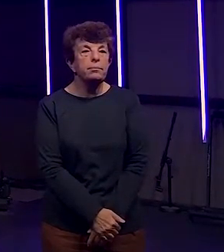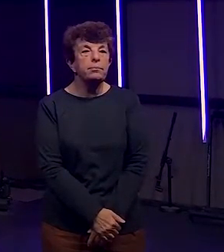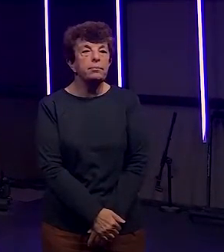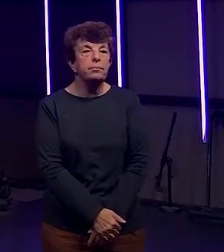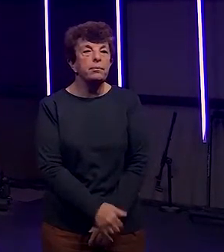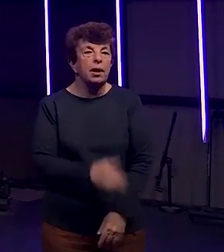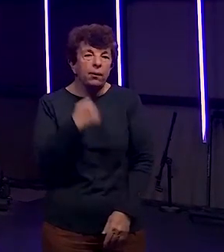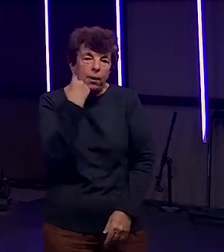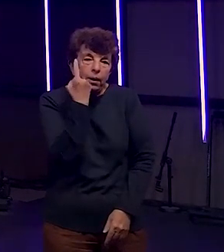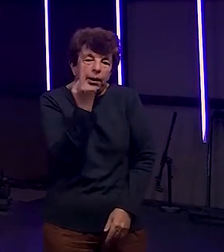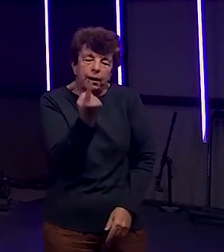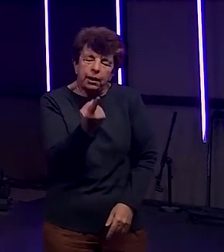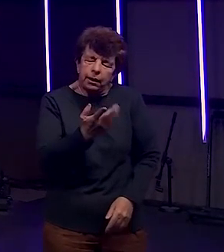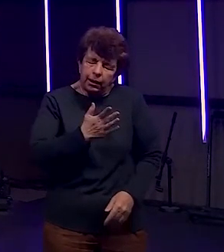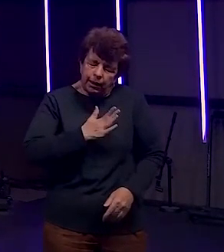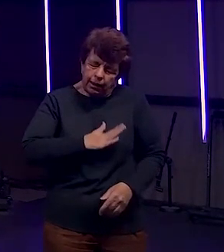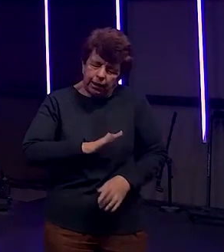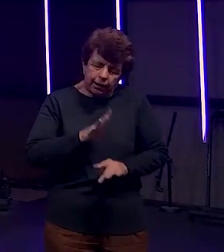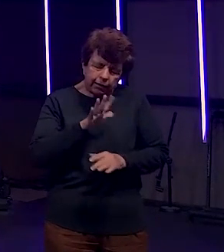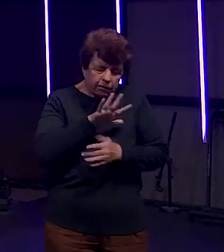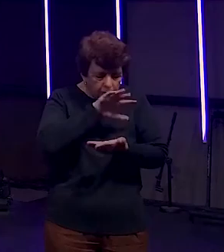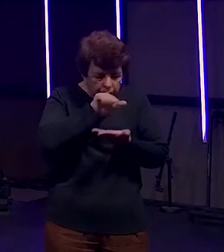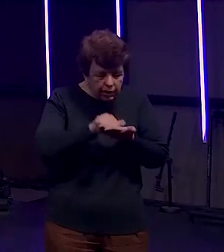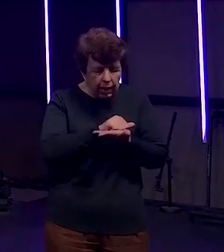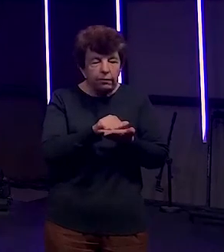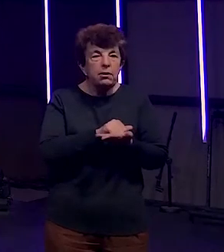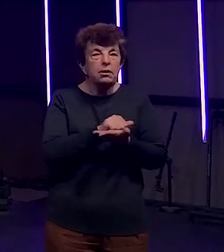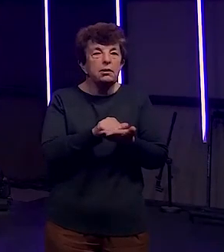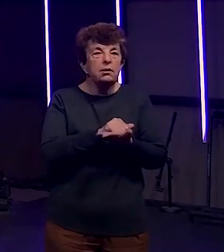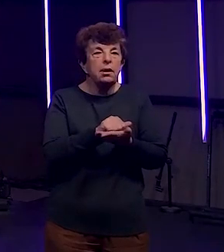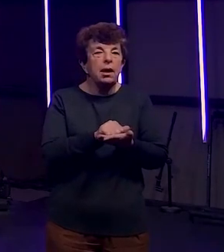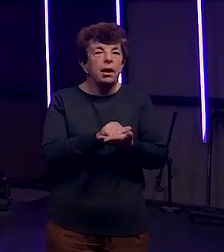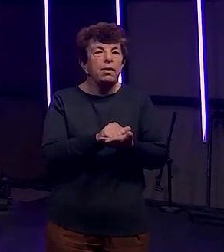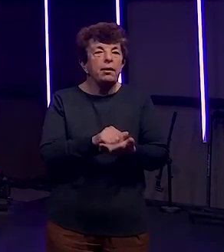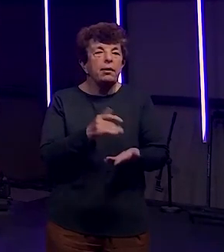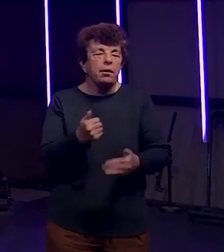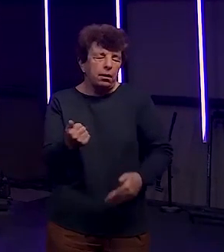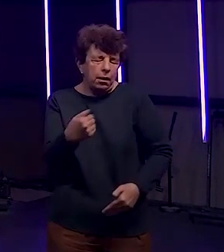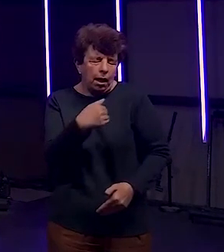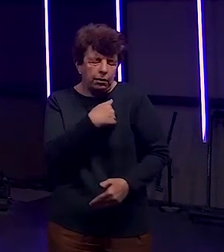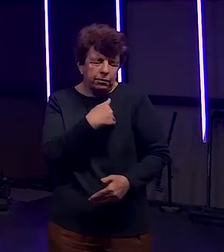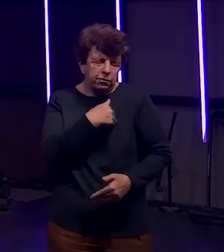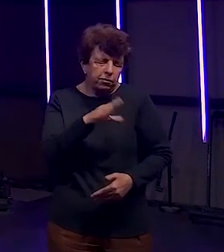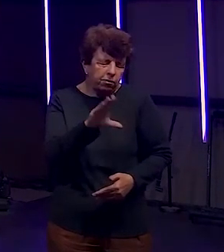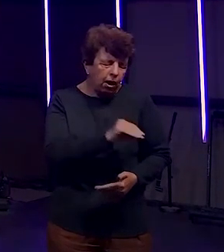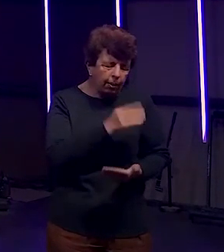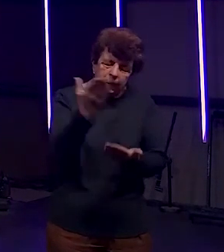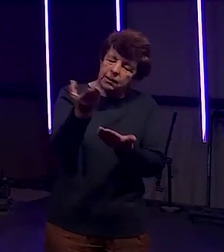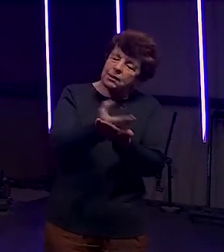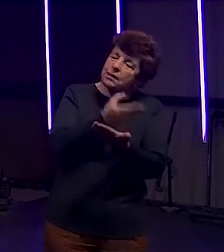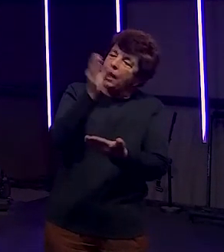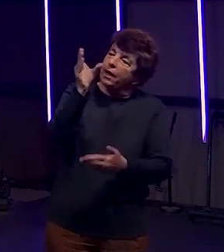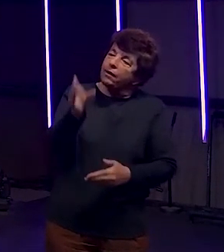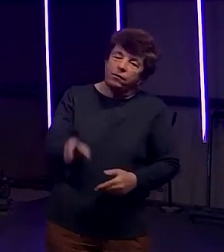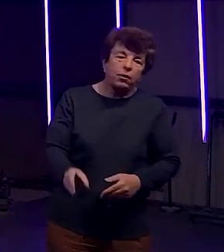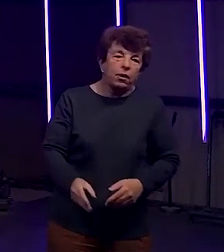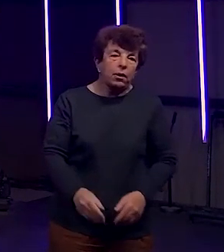Everyone needs forgiveness The kindness of a Saviour